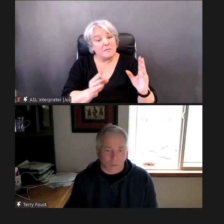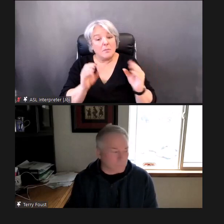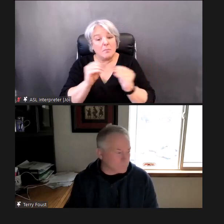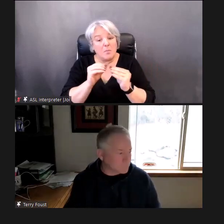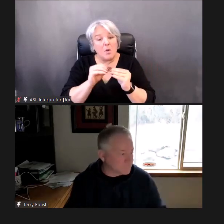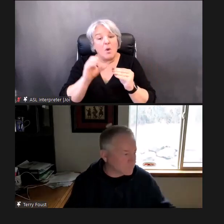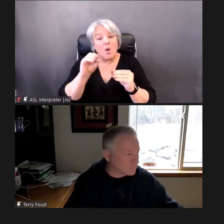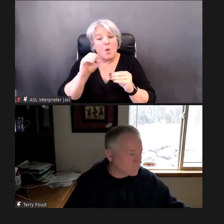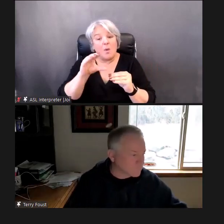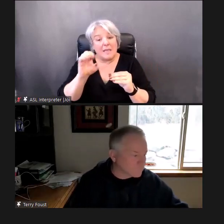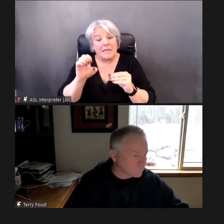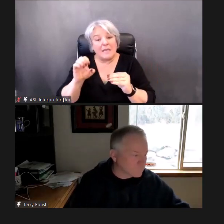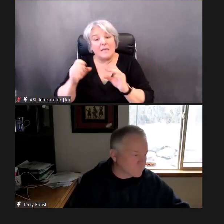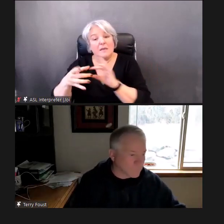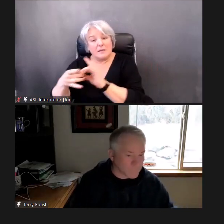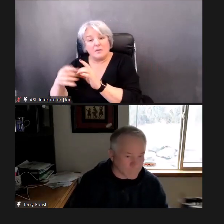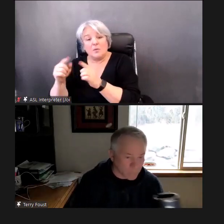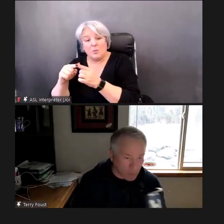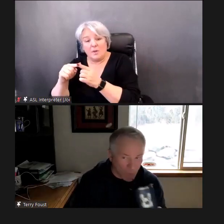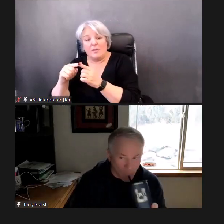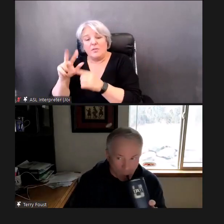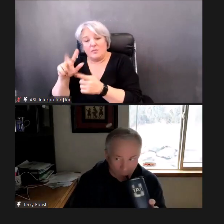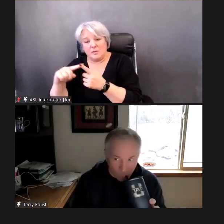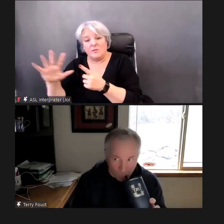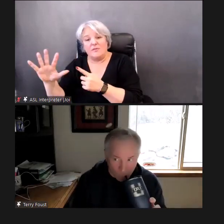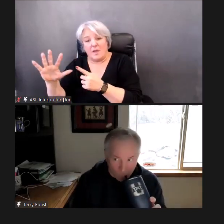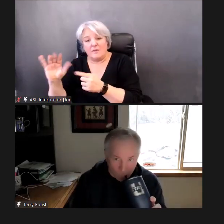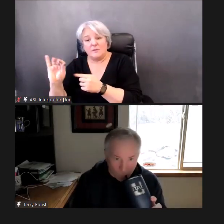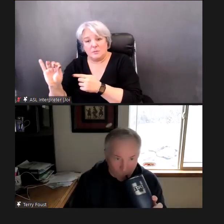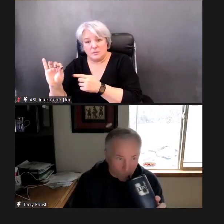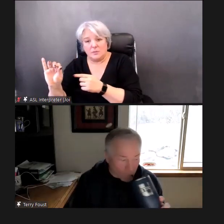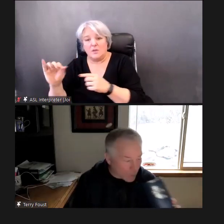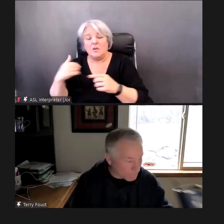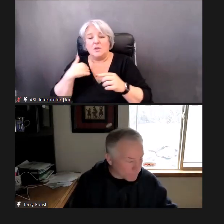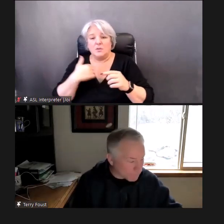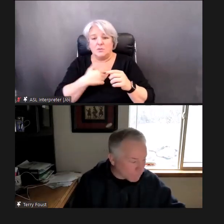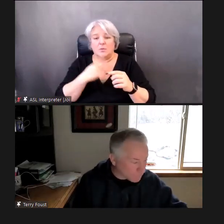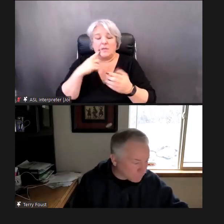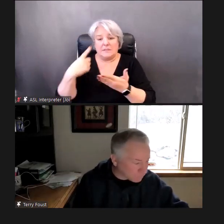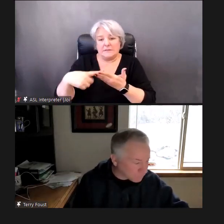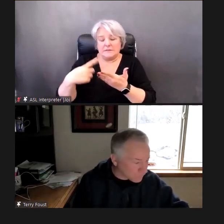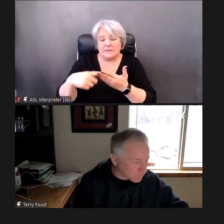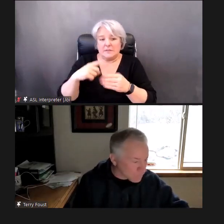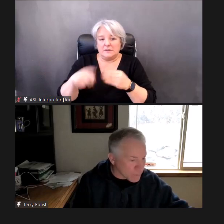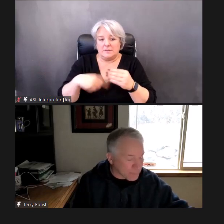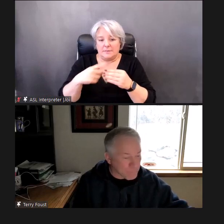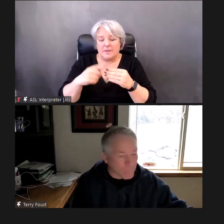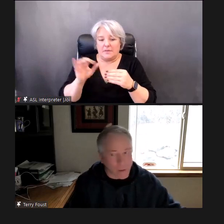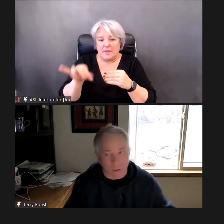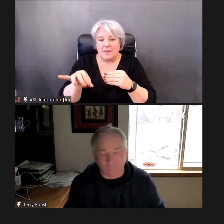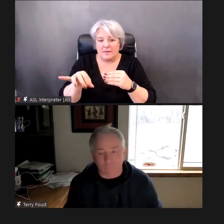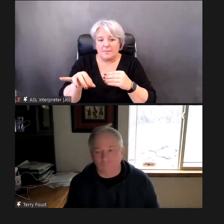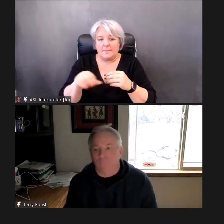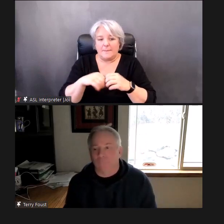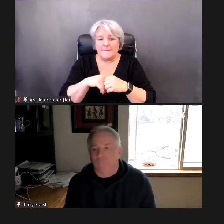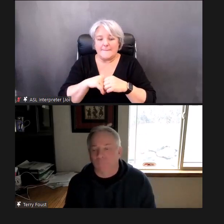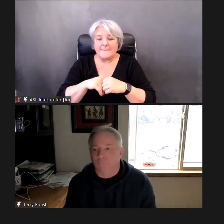year olds as well um so we'll be talking